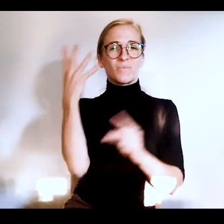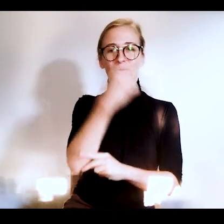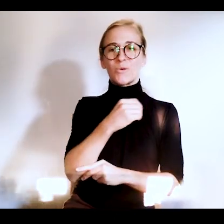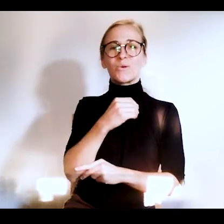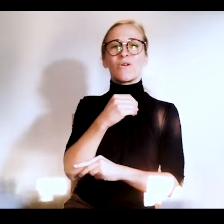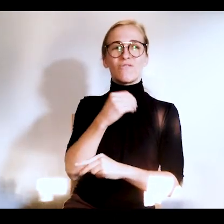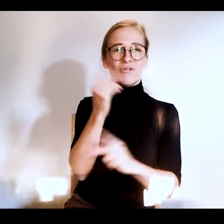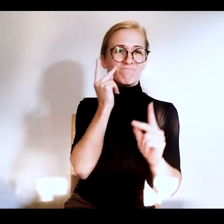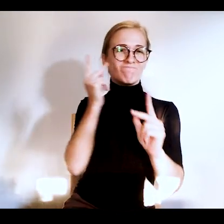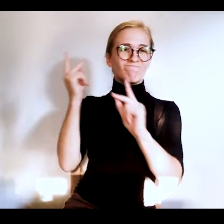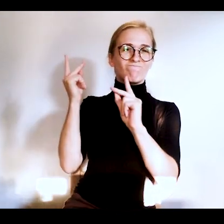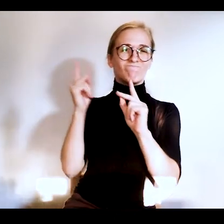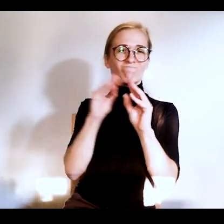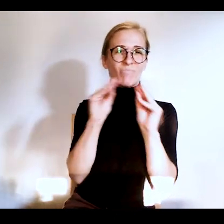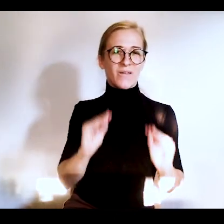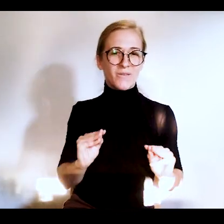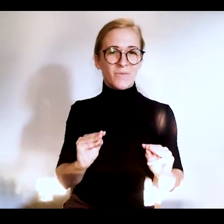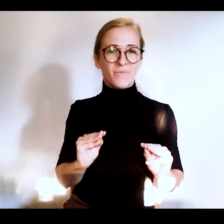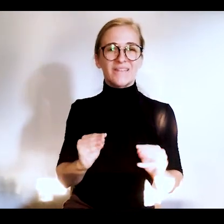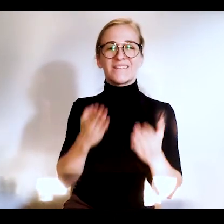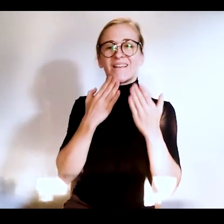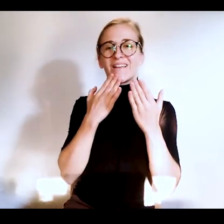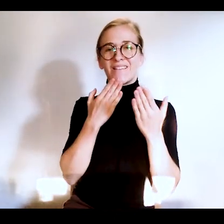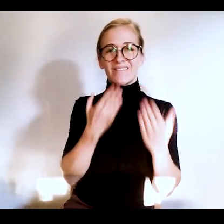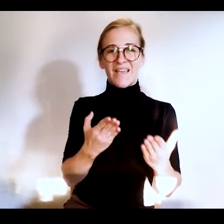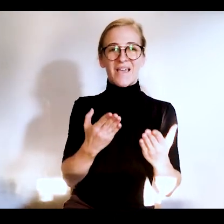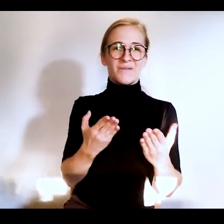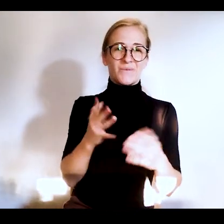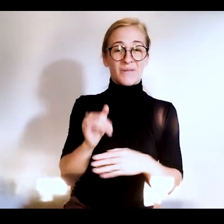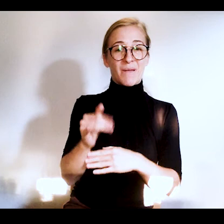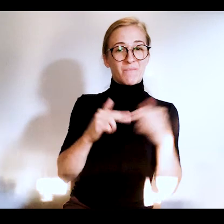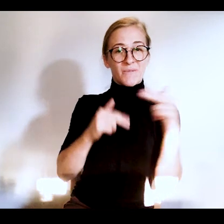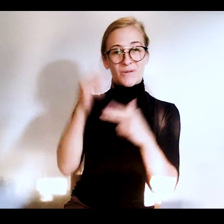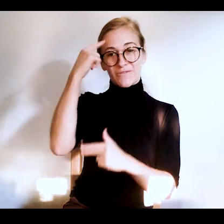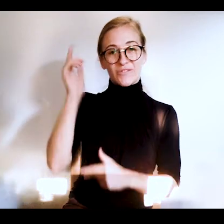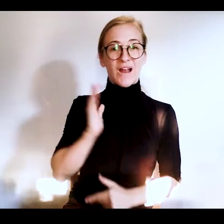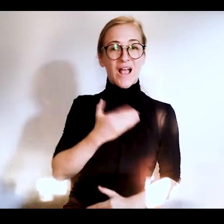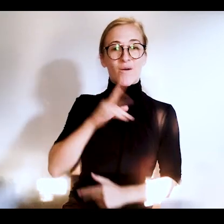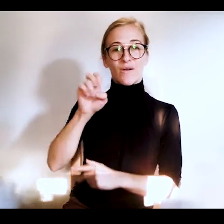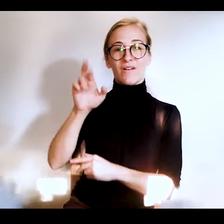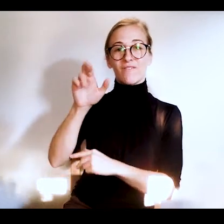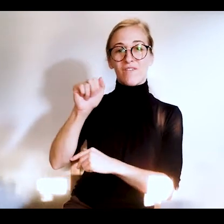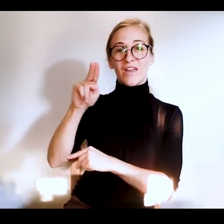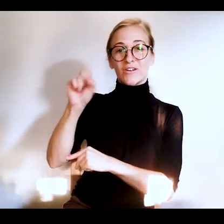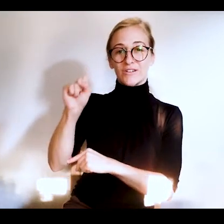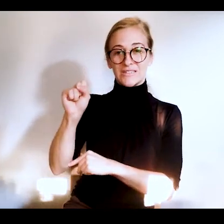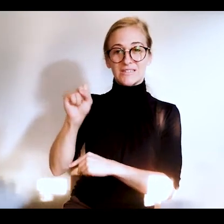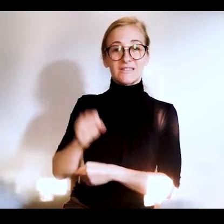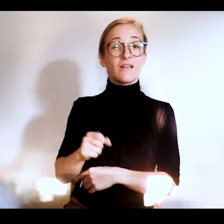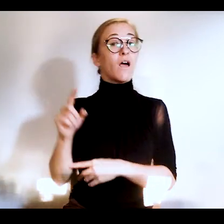It was recently built in honor of our veterans. There’s something more important too.